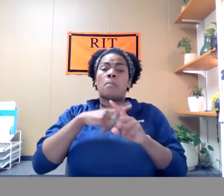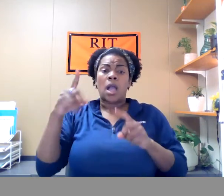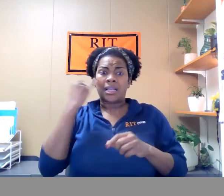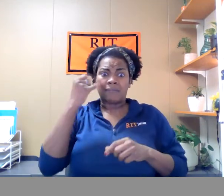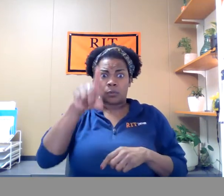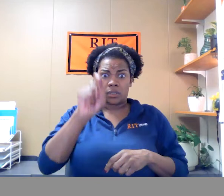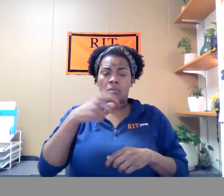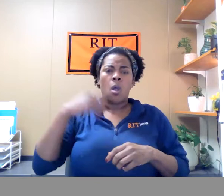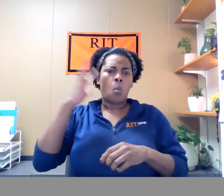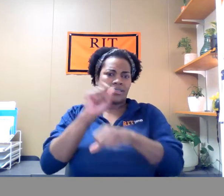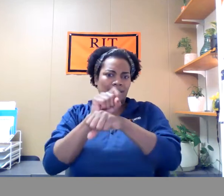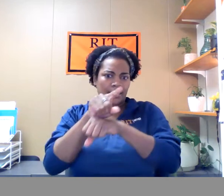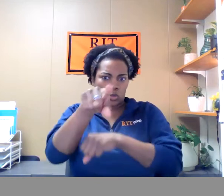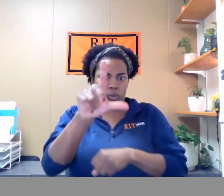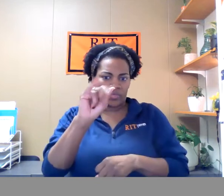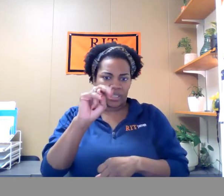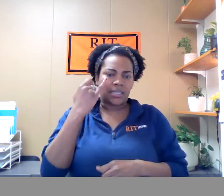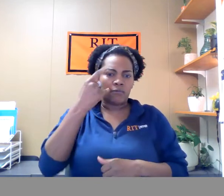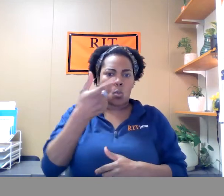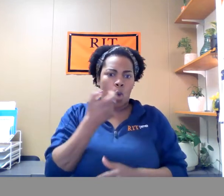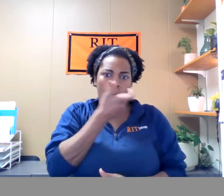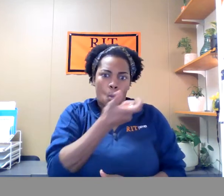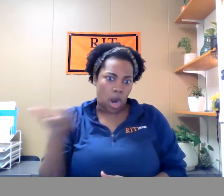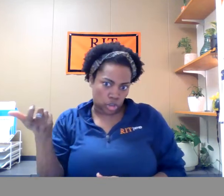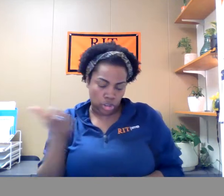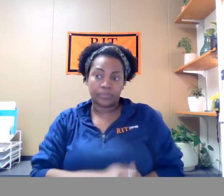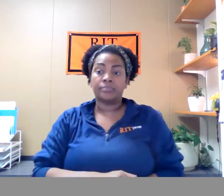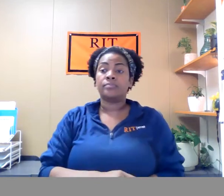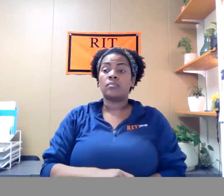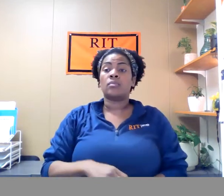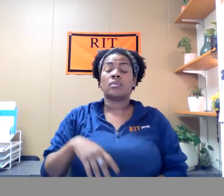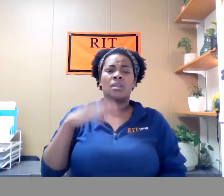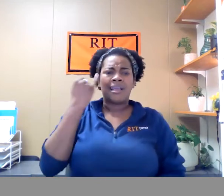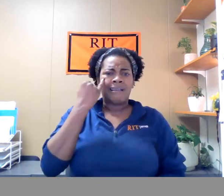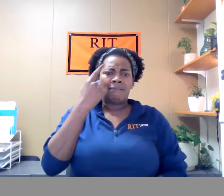So I just tried the link, and it doesn't actually work, but I am happy to send you the link